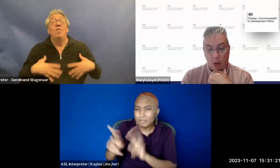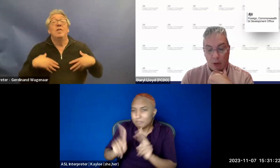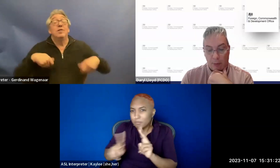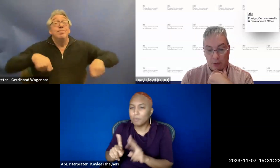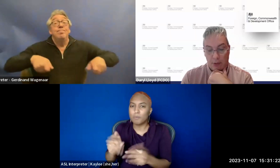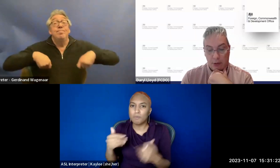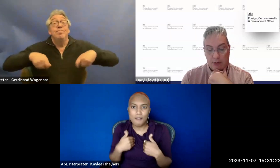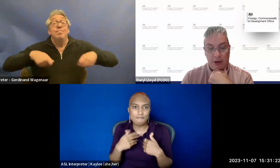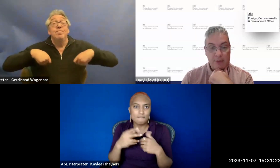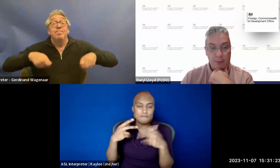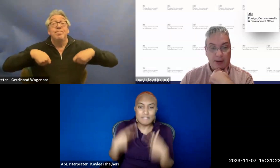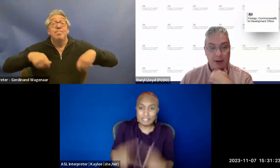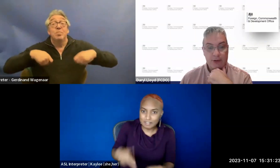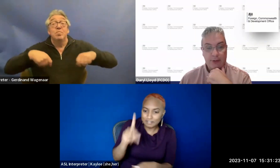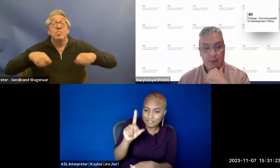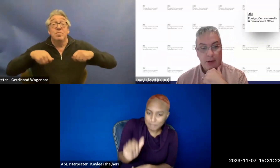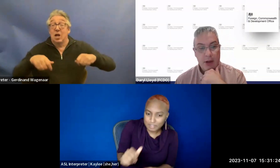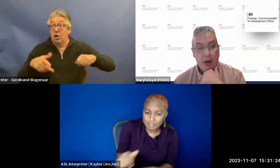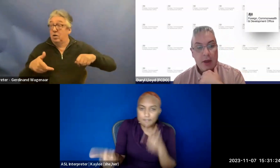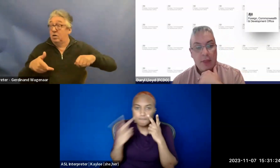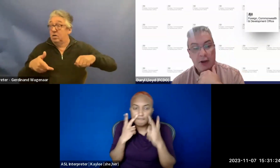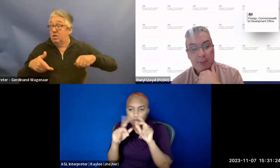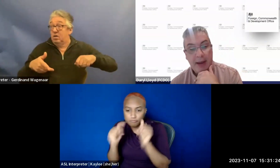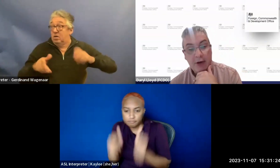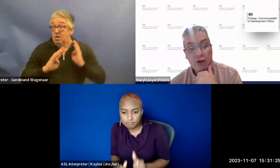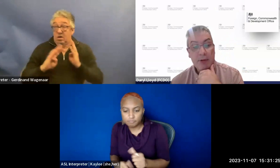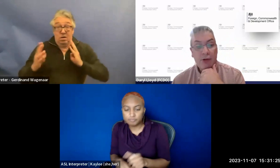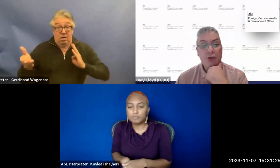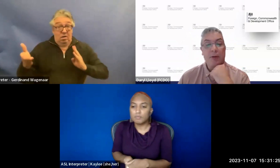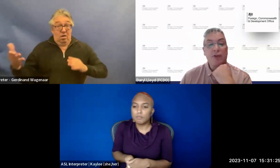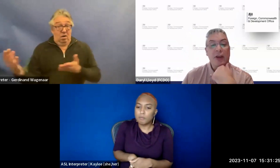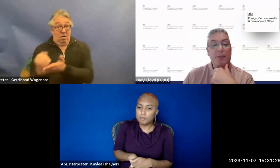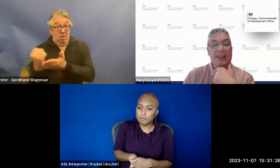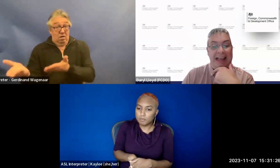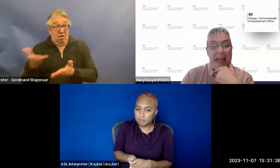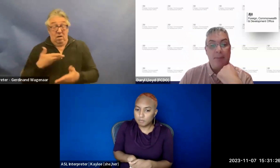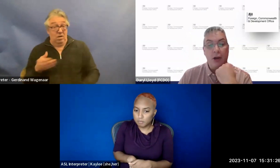More of them could receive the bags. They should be received particularly